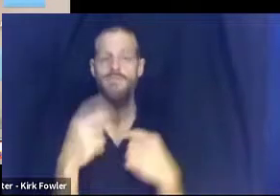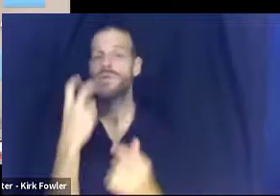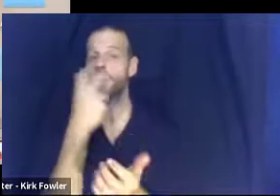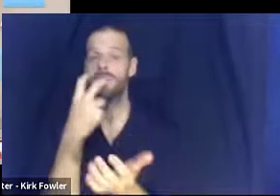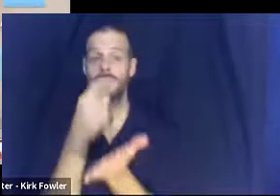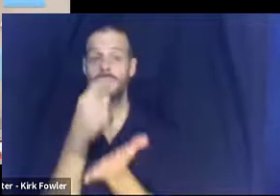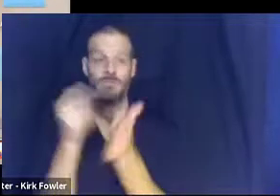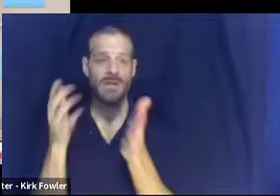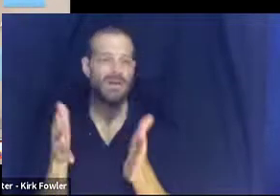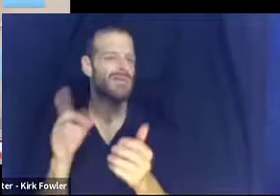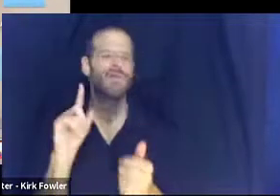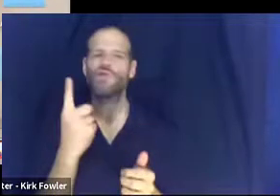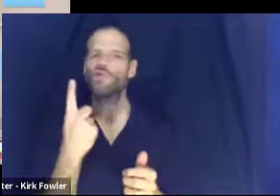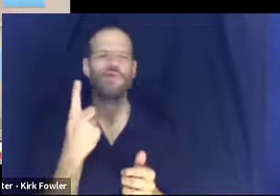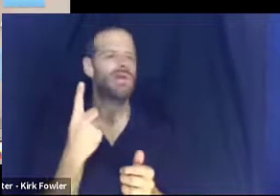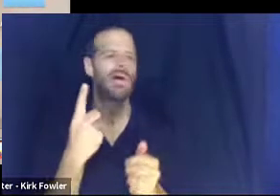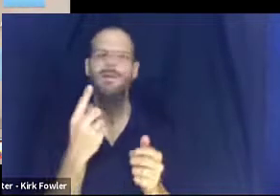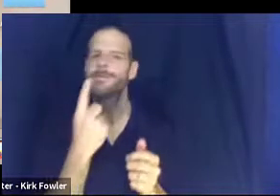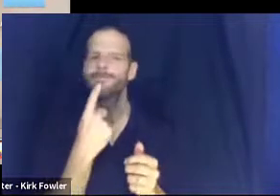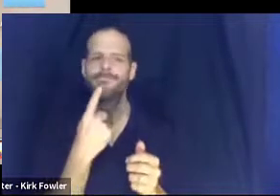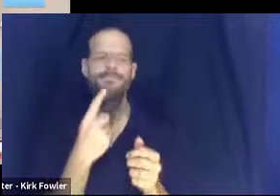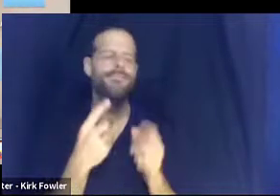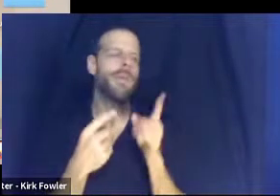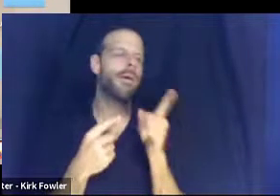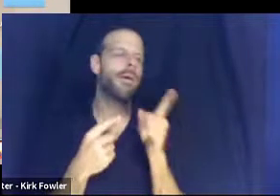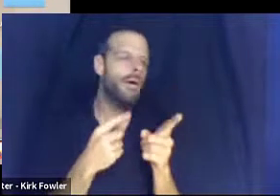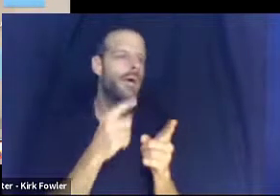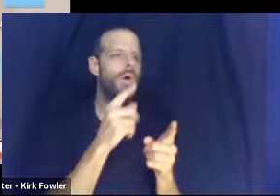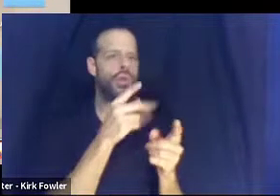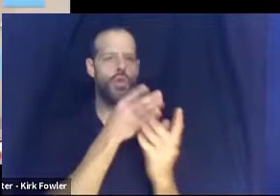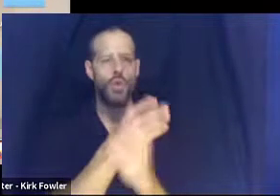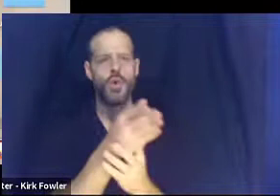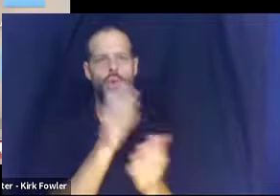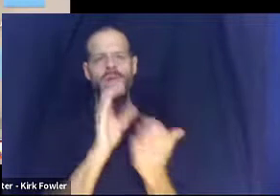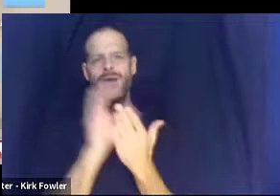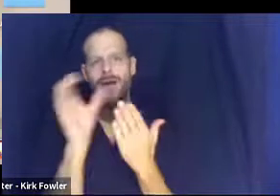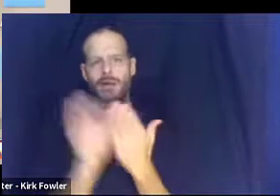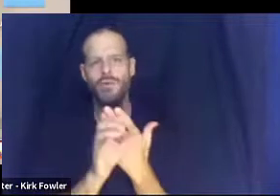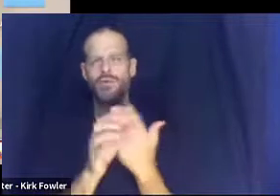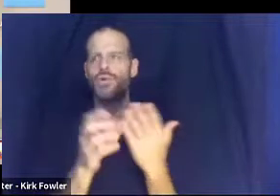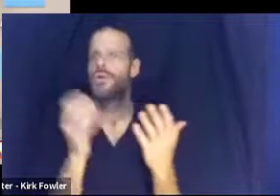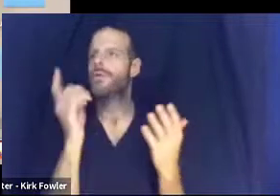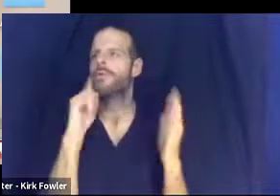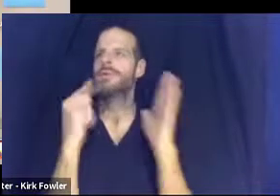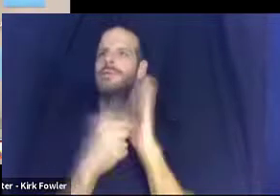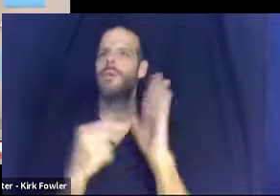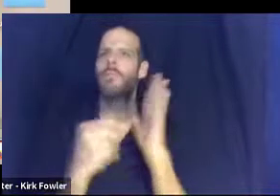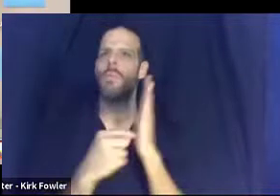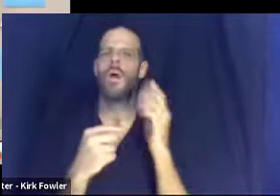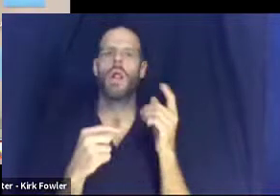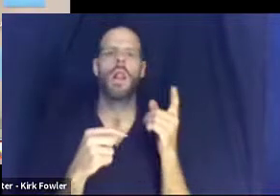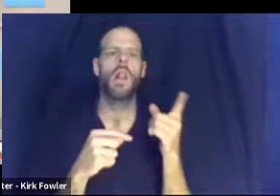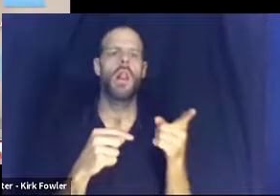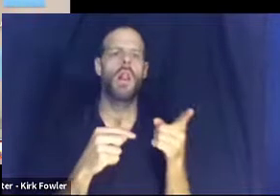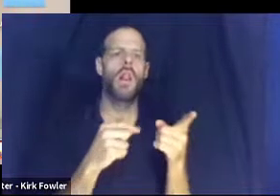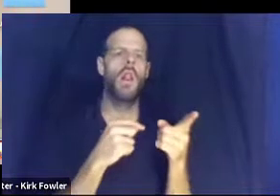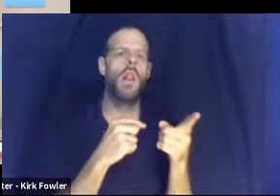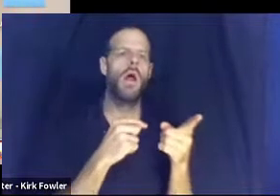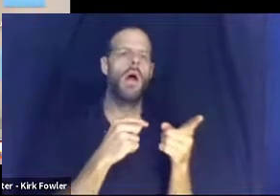is she's walking her through the calendar. She's saying, or what is it? TOD,